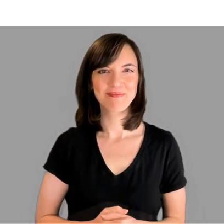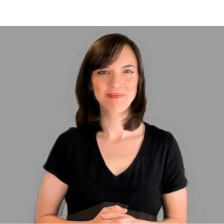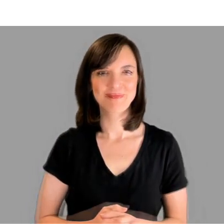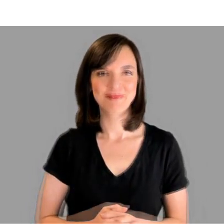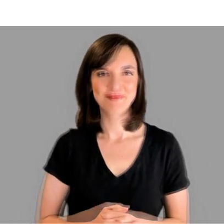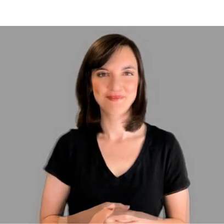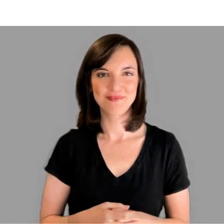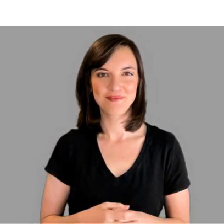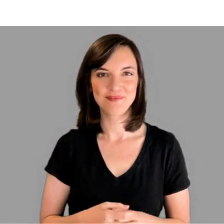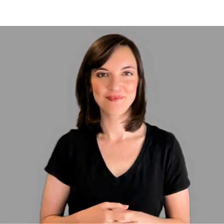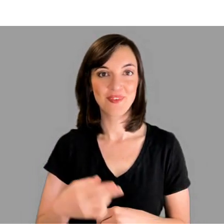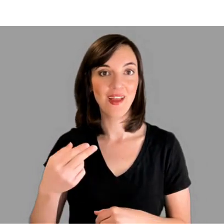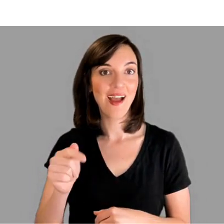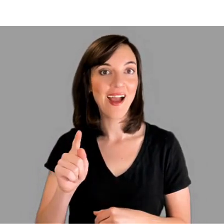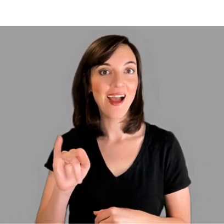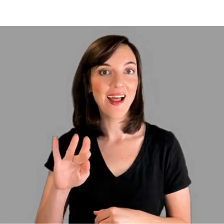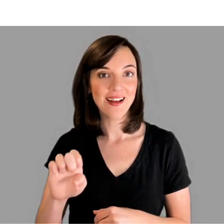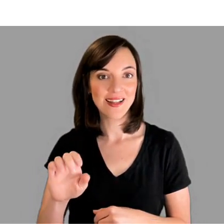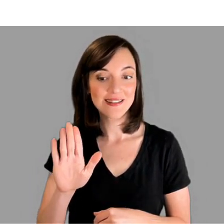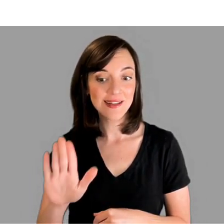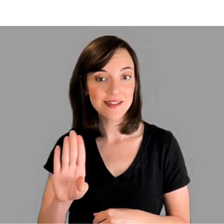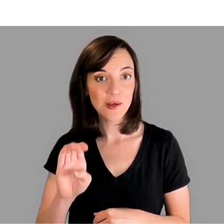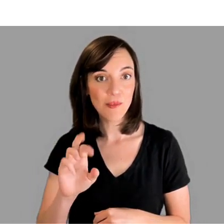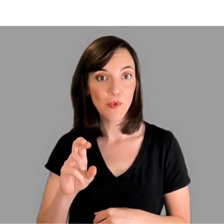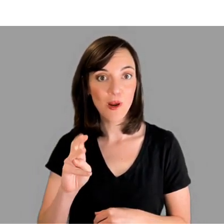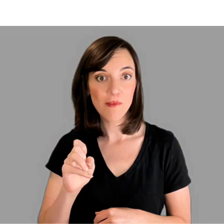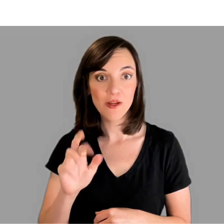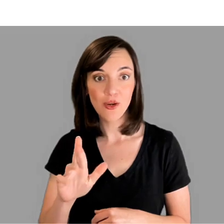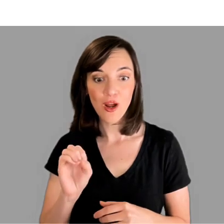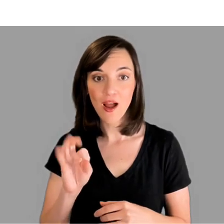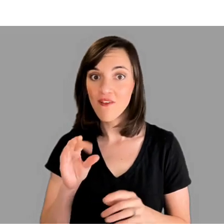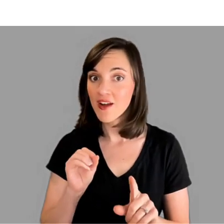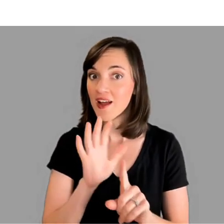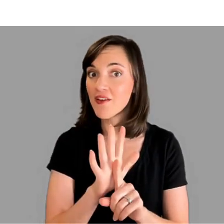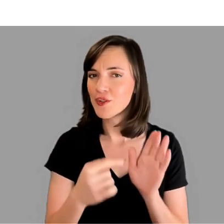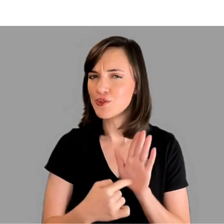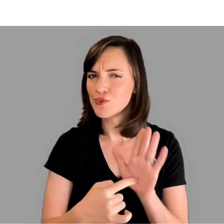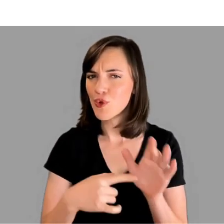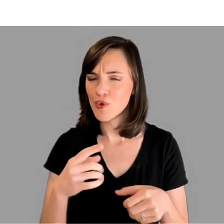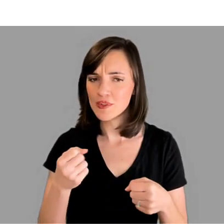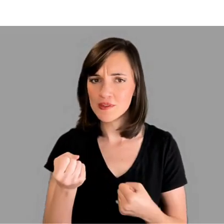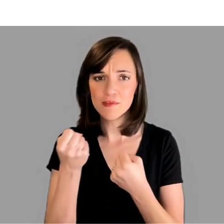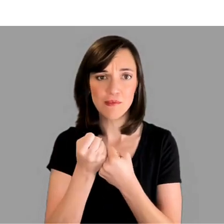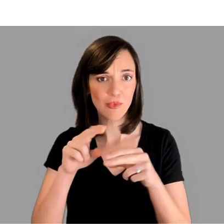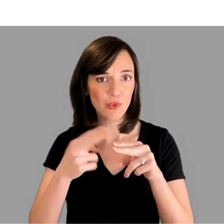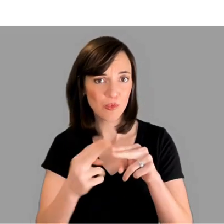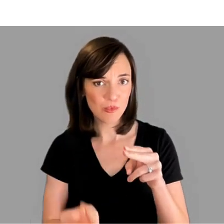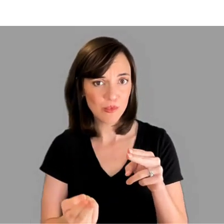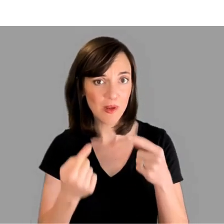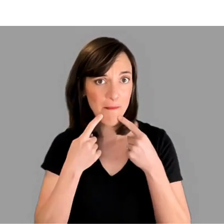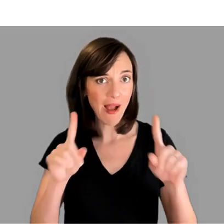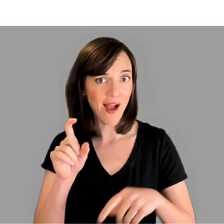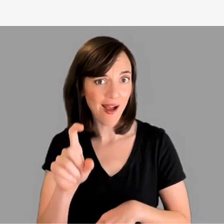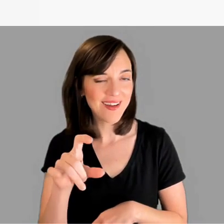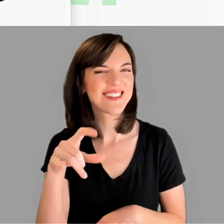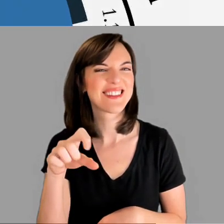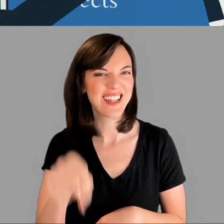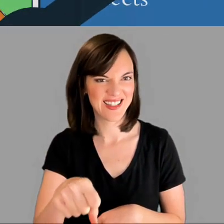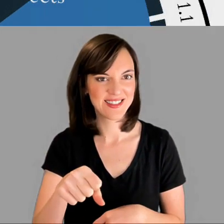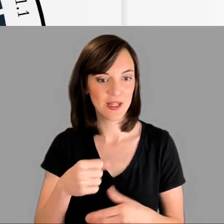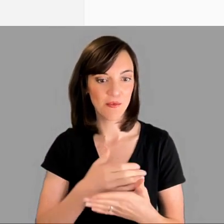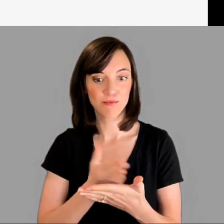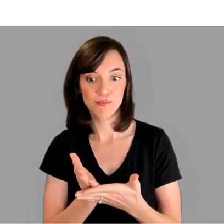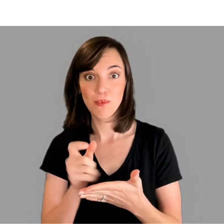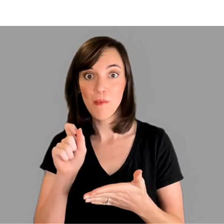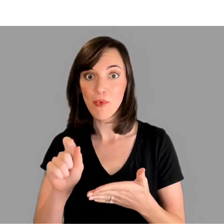Hattie’s Barometer of Influence shows scaffolding well in the zone of desired effects at .8.